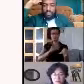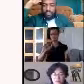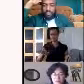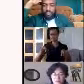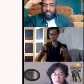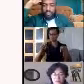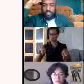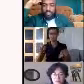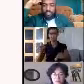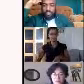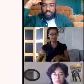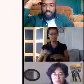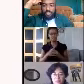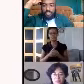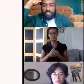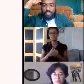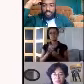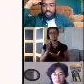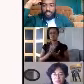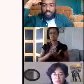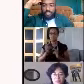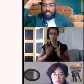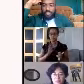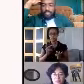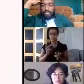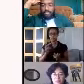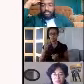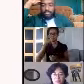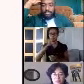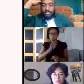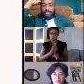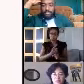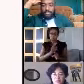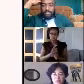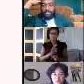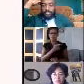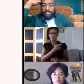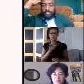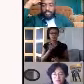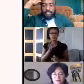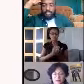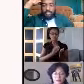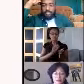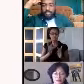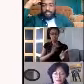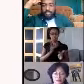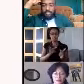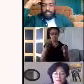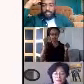and rightly so I guess is that people are very focused on making the most perfect anti-racist